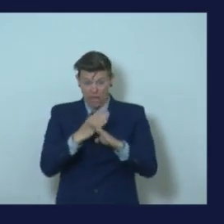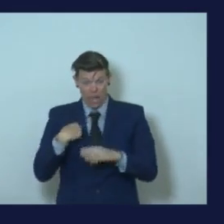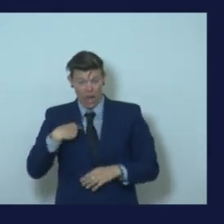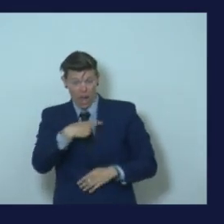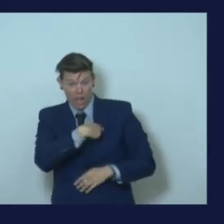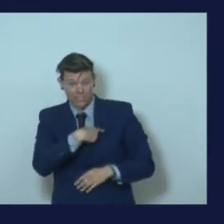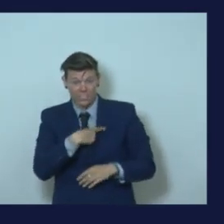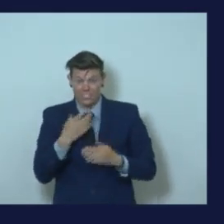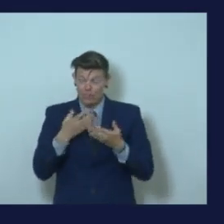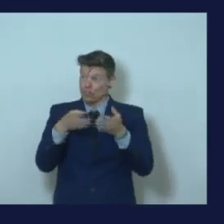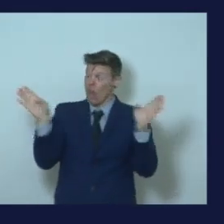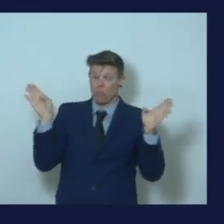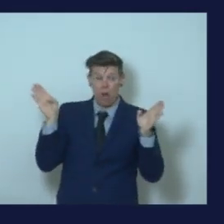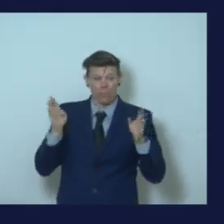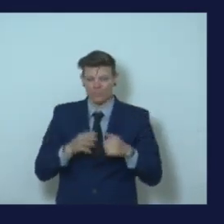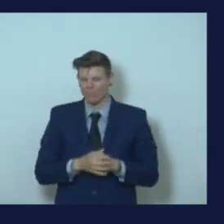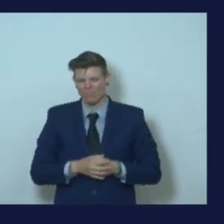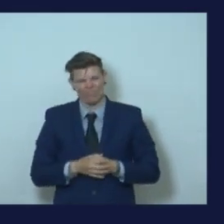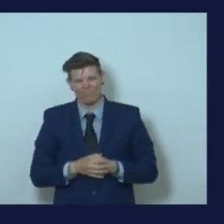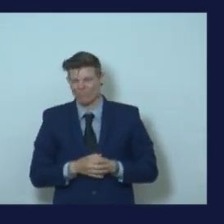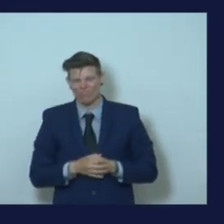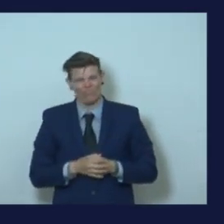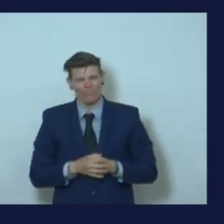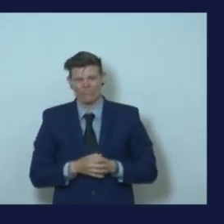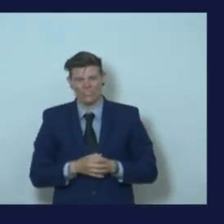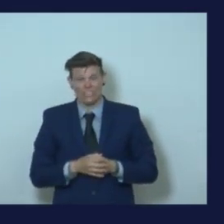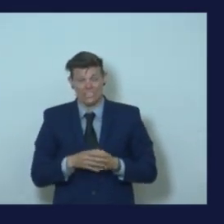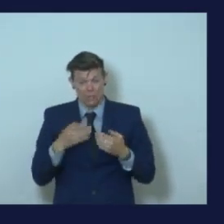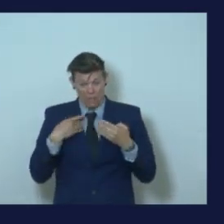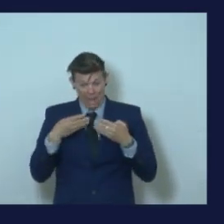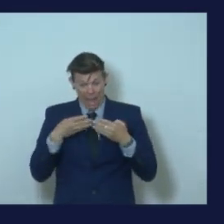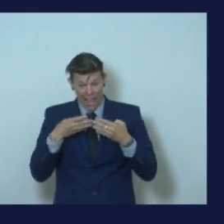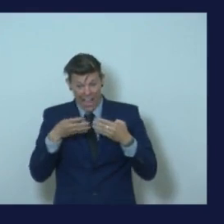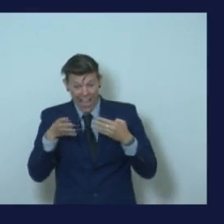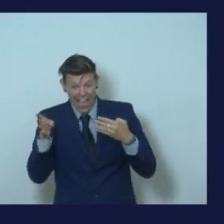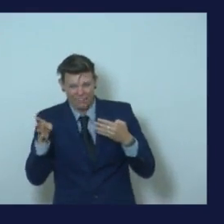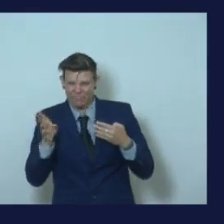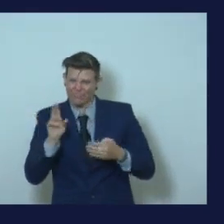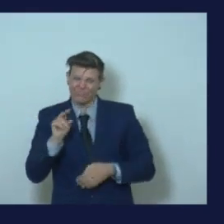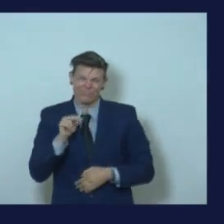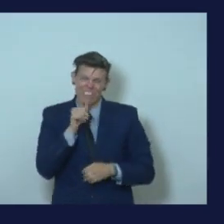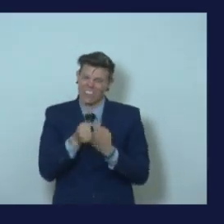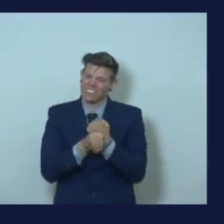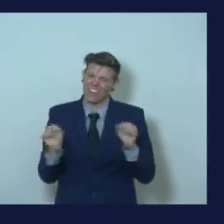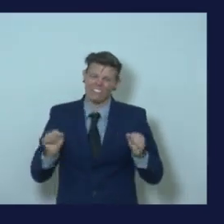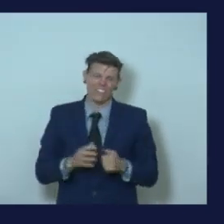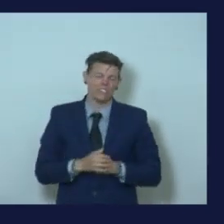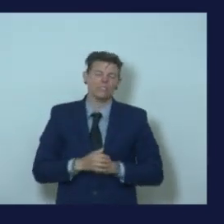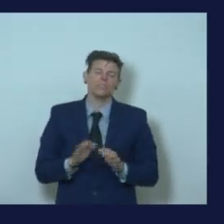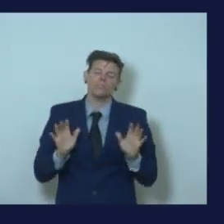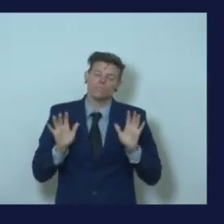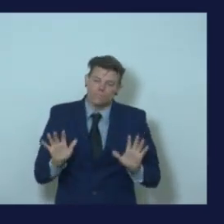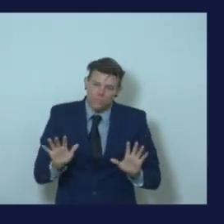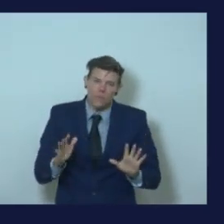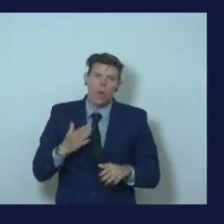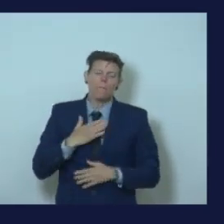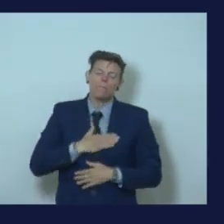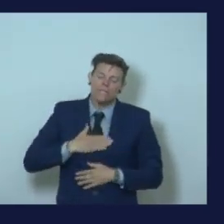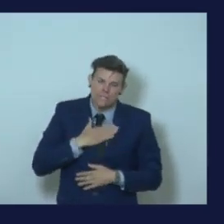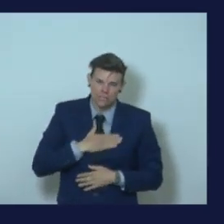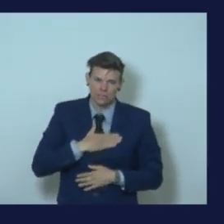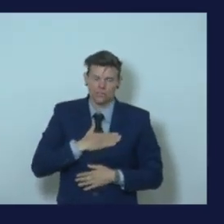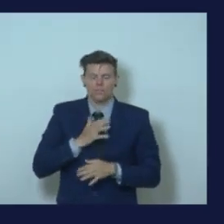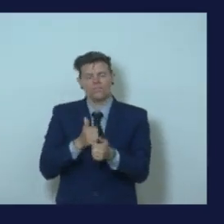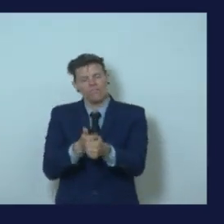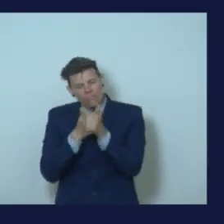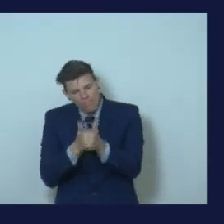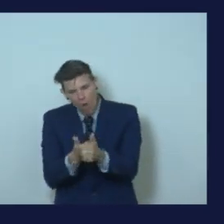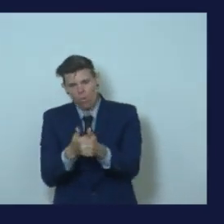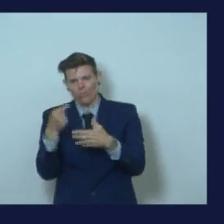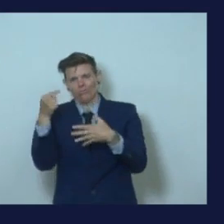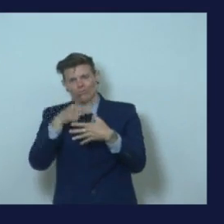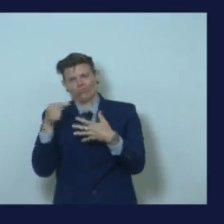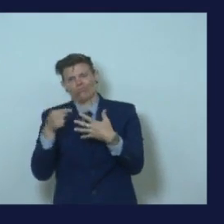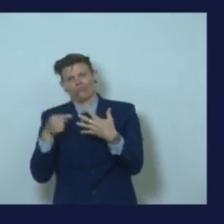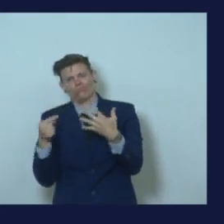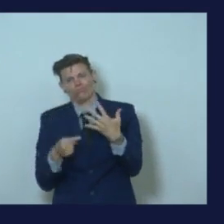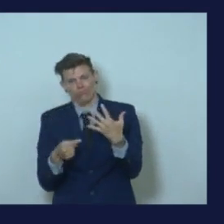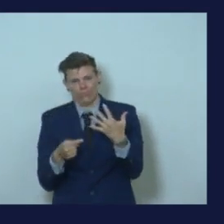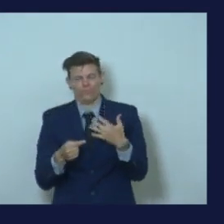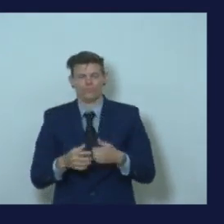DON’T PROTECT OUR FIRST RESPONDERS AND THEY DON’T ALLOW US TO CONTINUE TO SAFELY REOPEN OUR BUSINESSES.